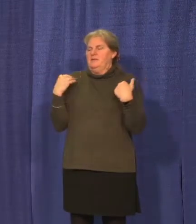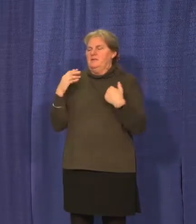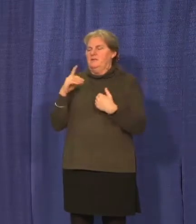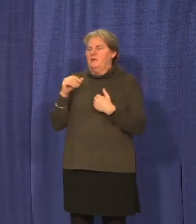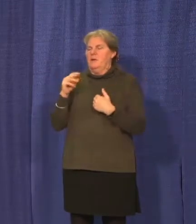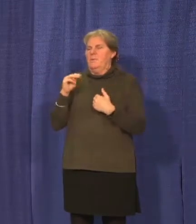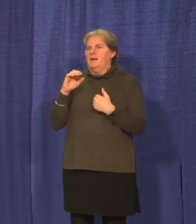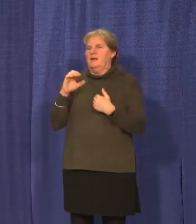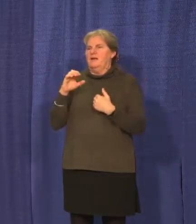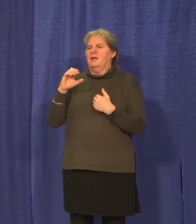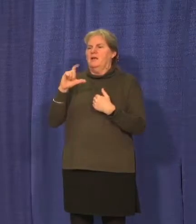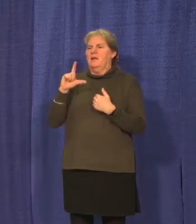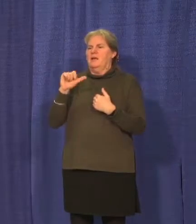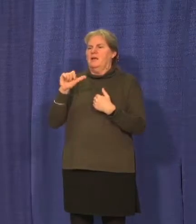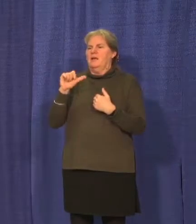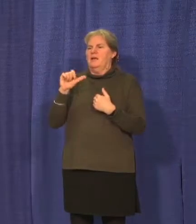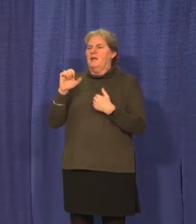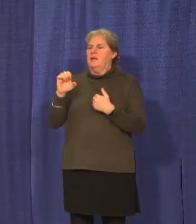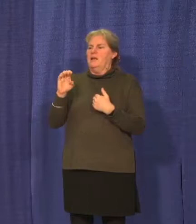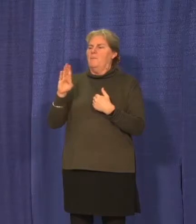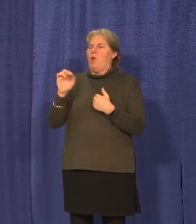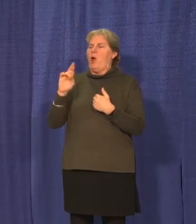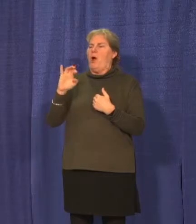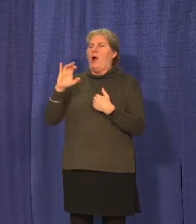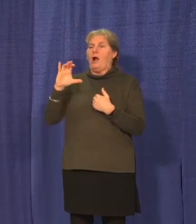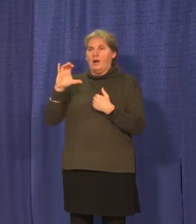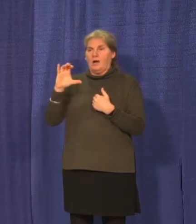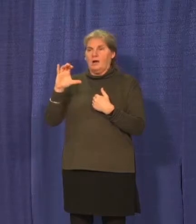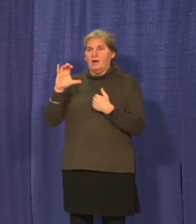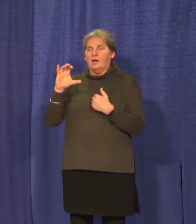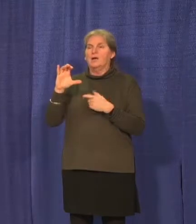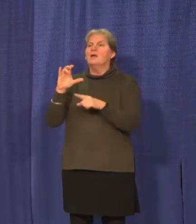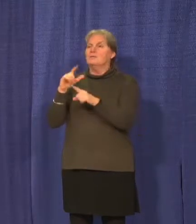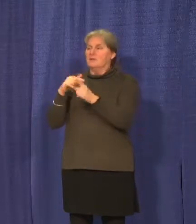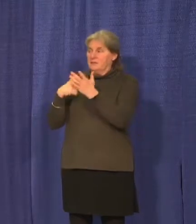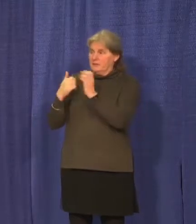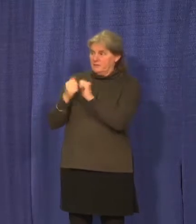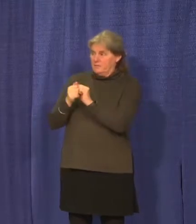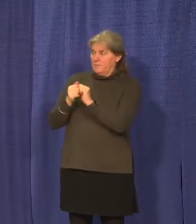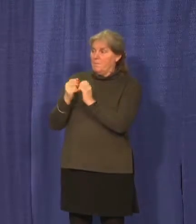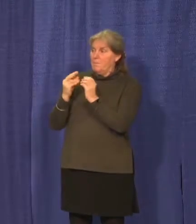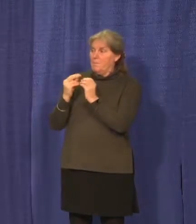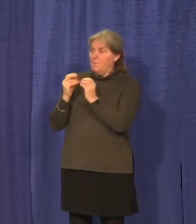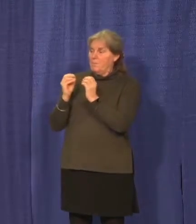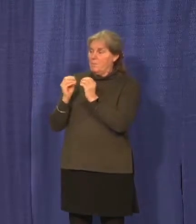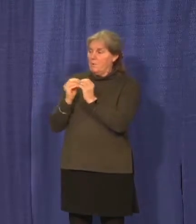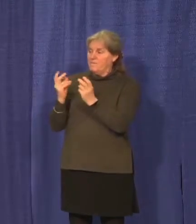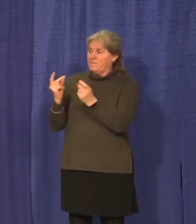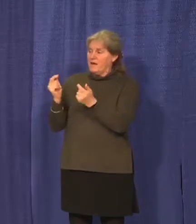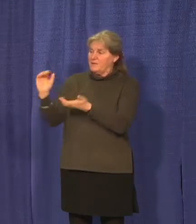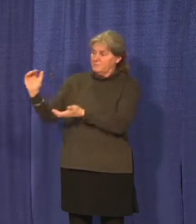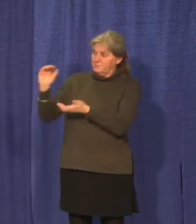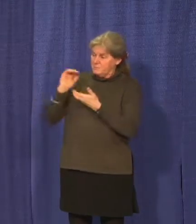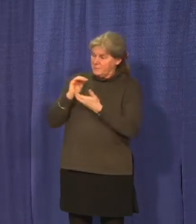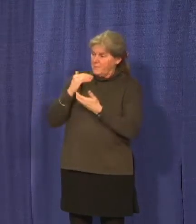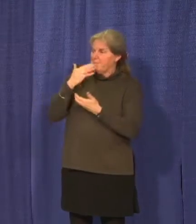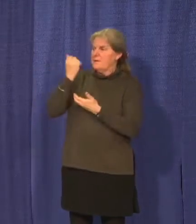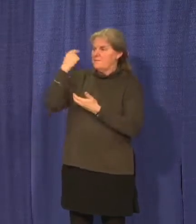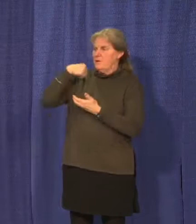LeBlanc about again, I have always said, the quicker we get shipments, the better.